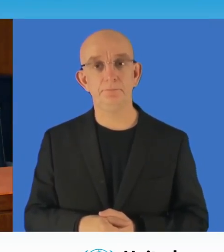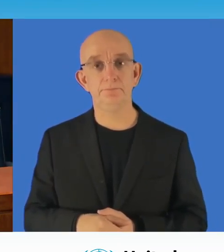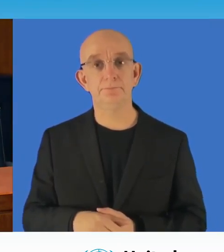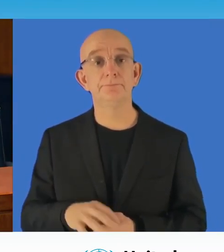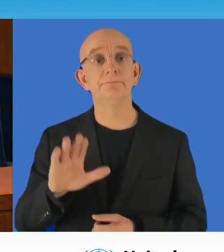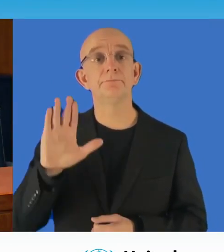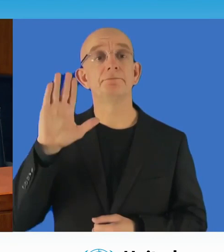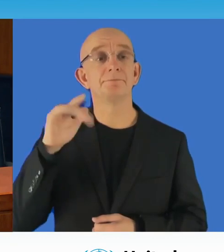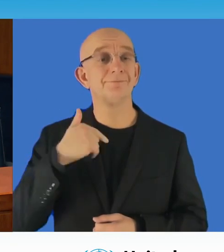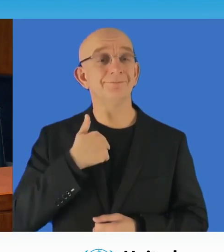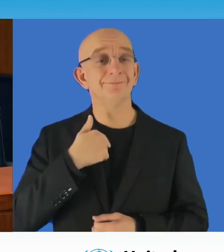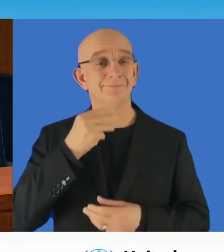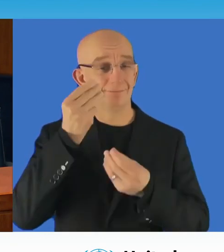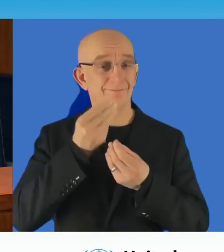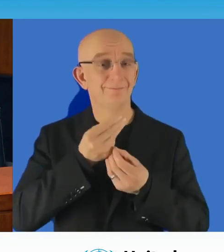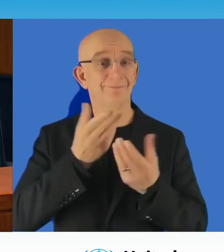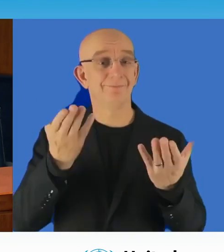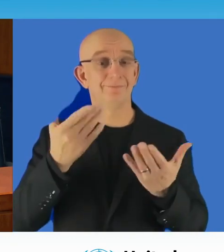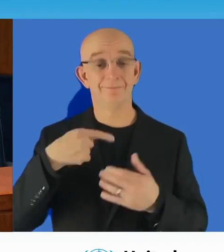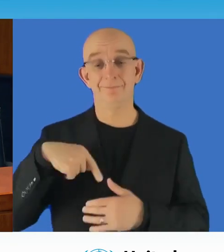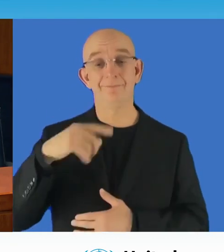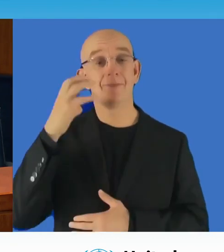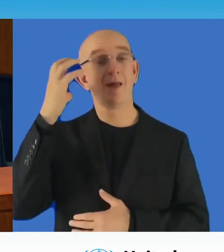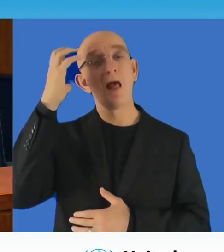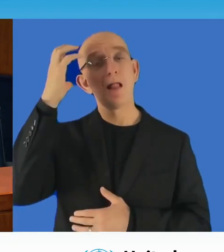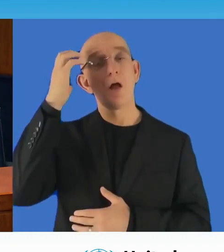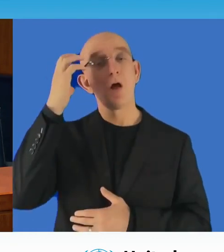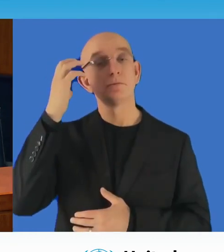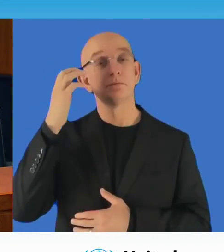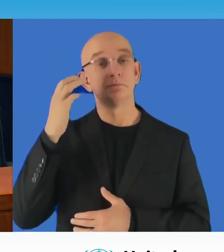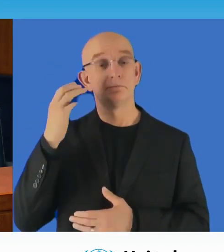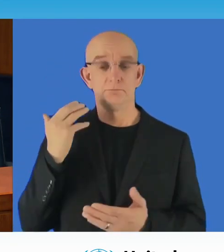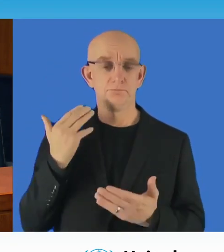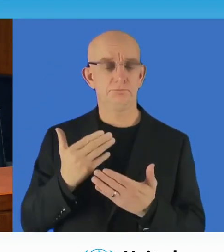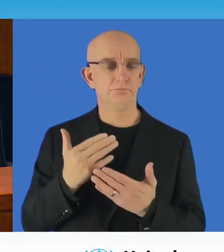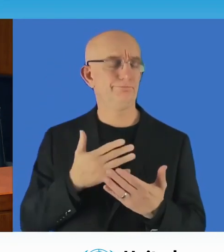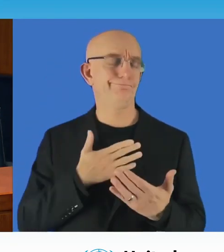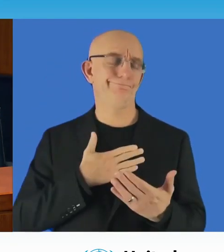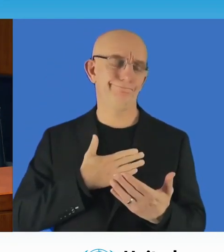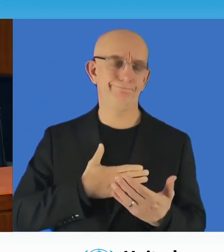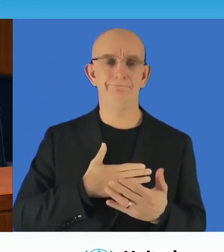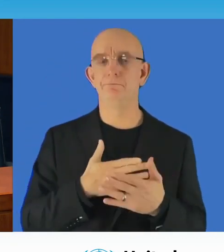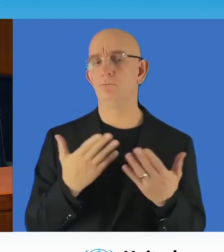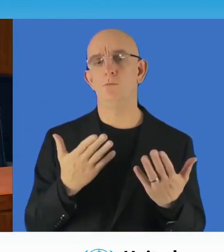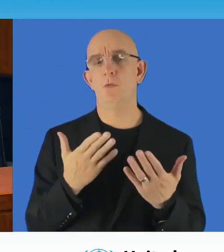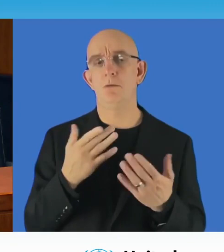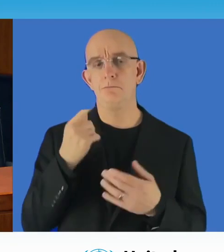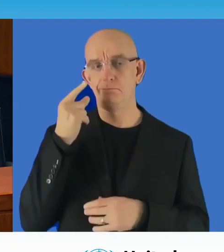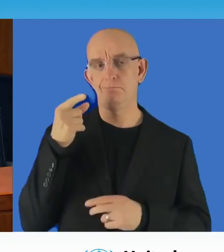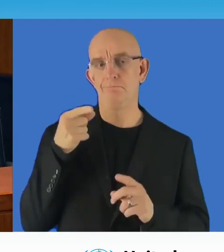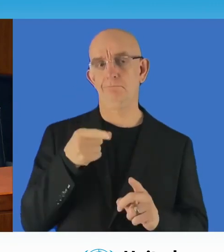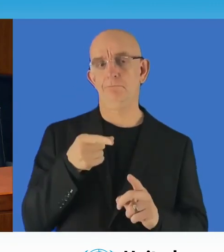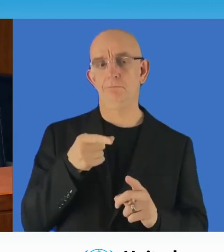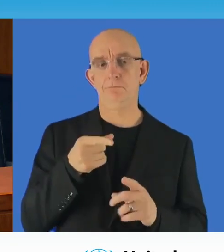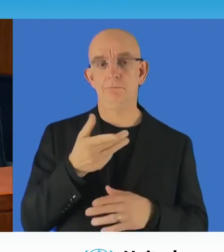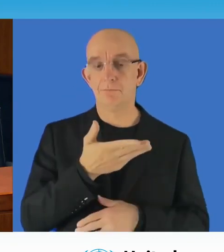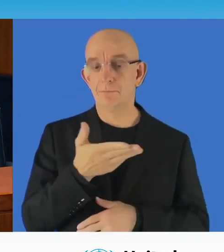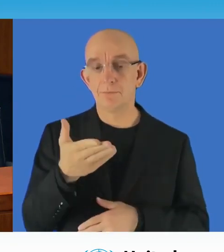promote the rights of person with disabilities according to crpd the crpd has been streamline